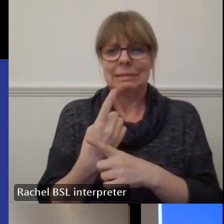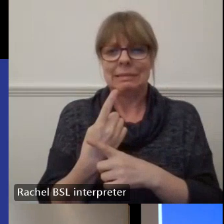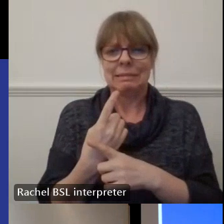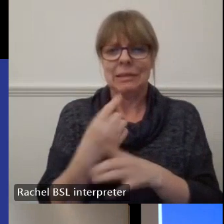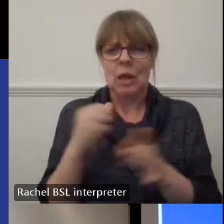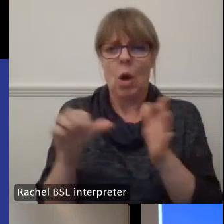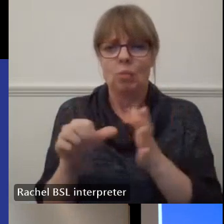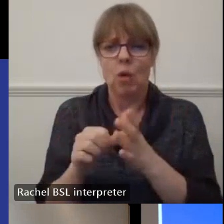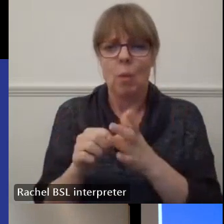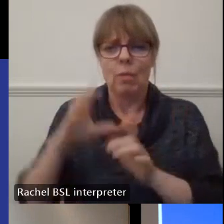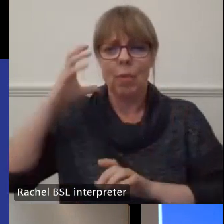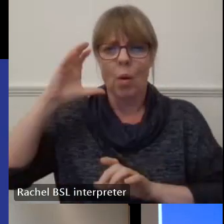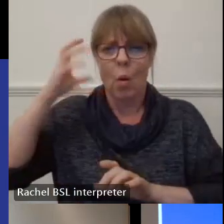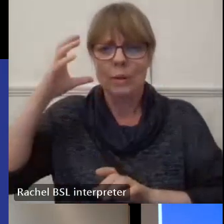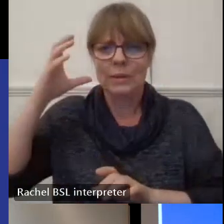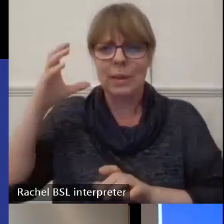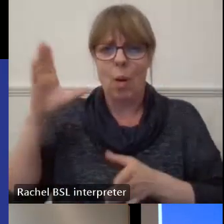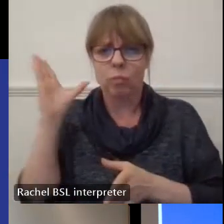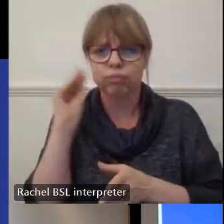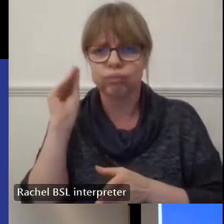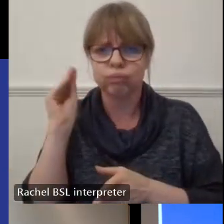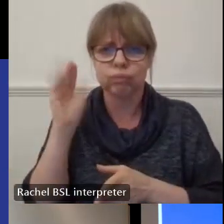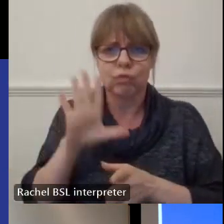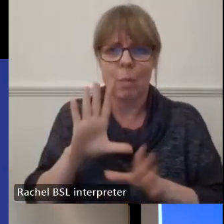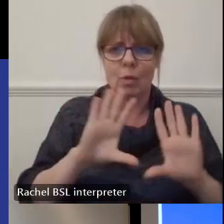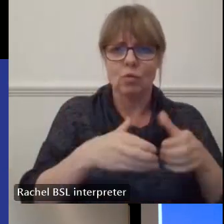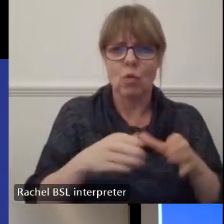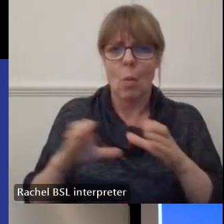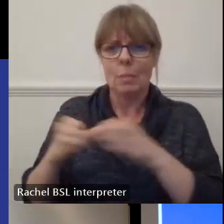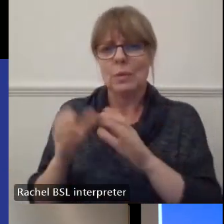between the breakout rooms and so we do apologise for that issue,